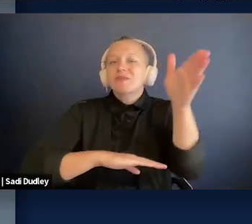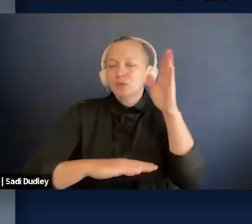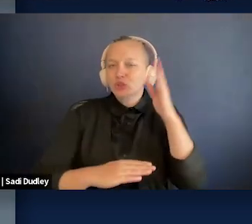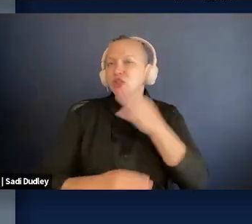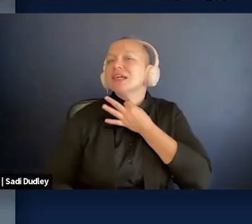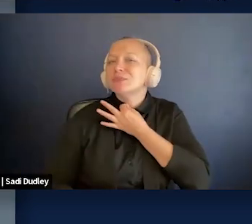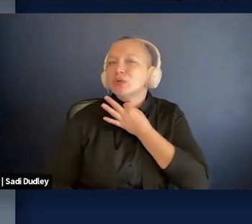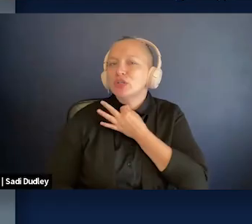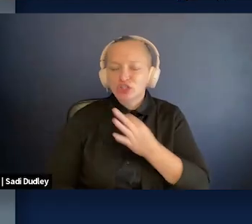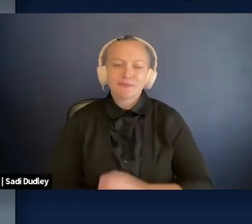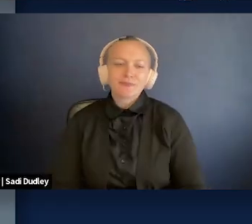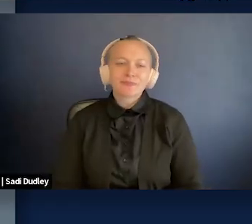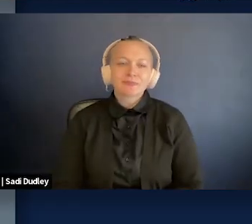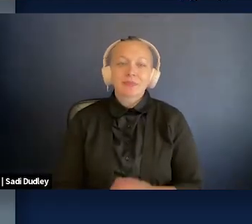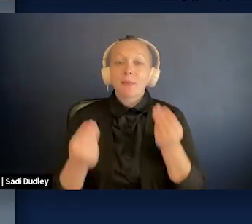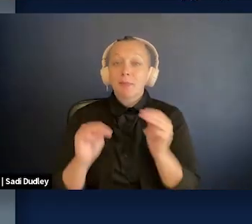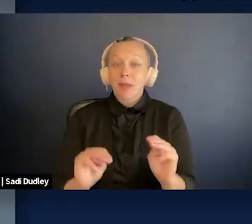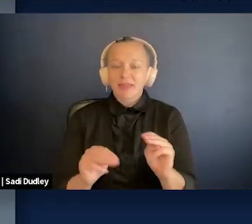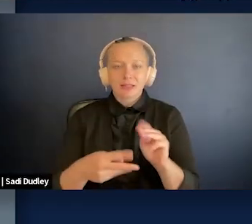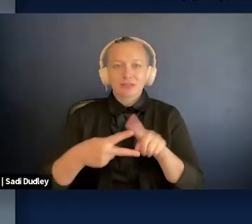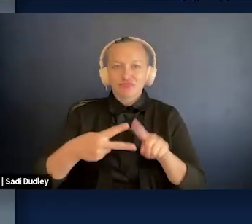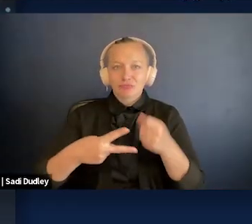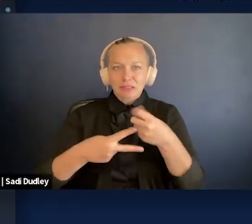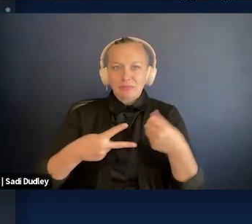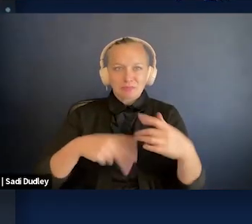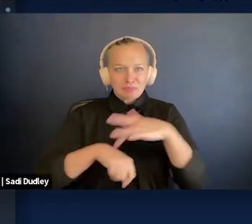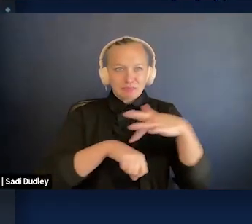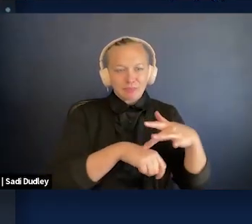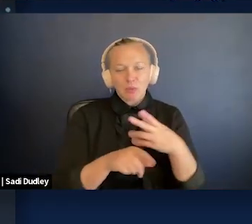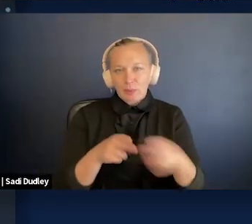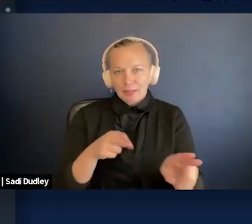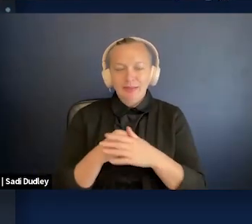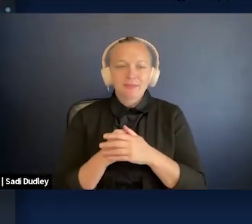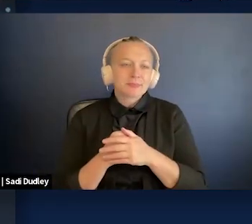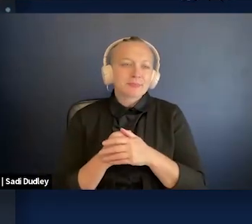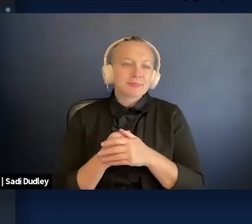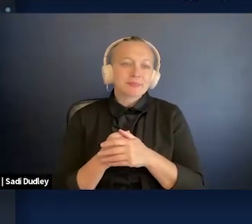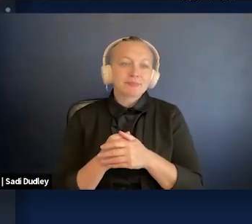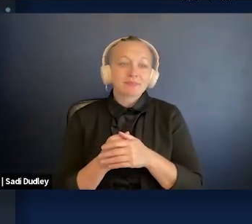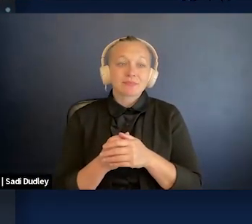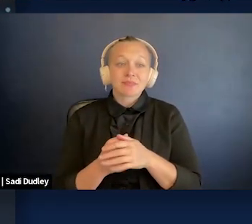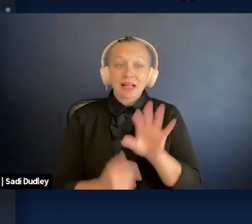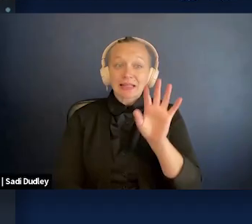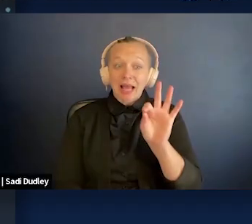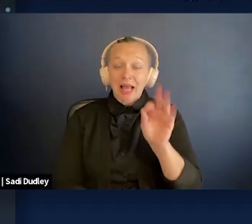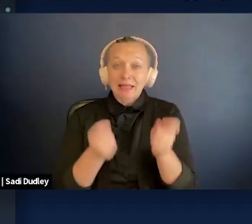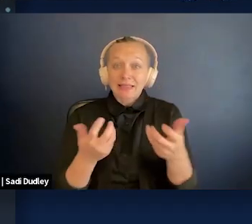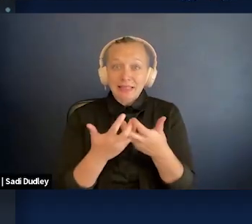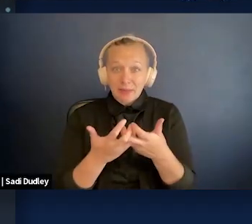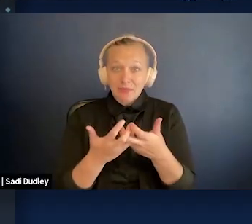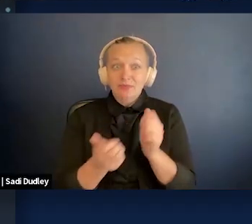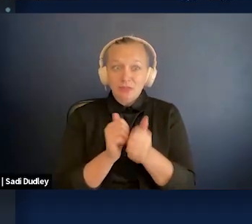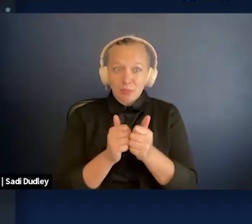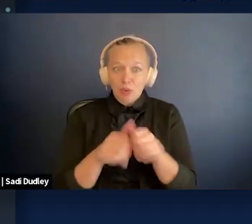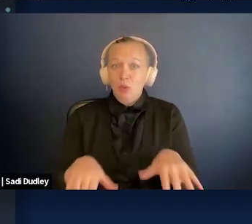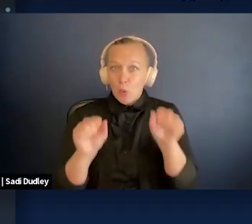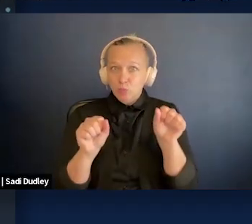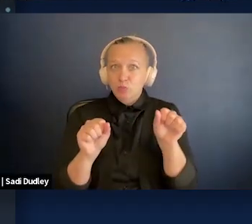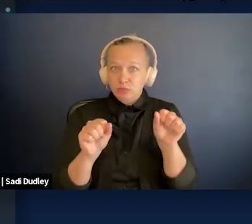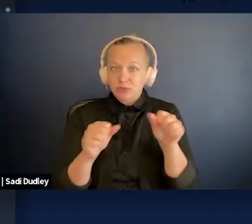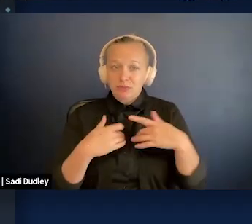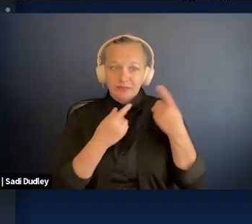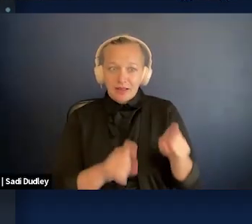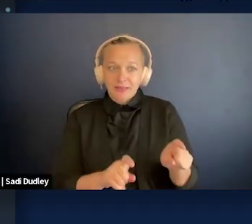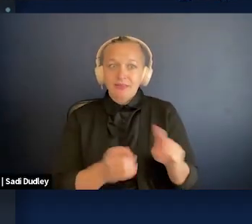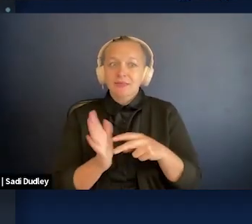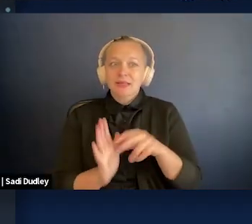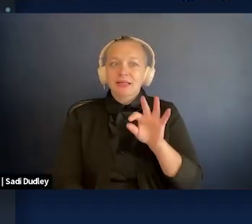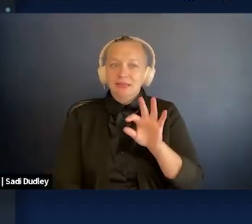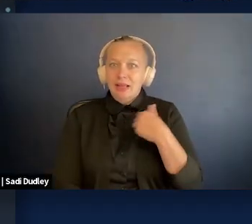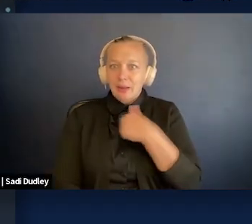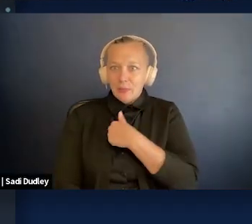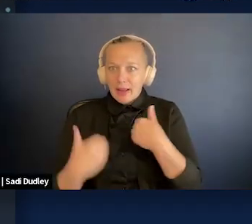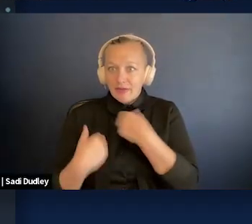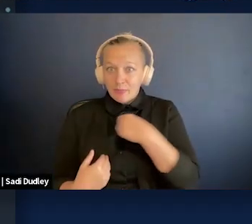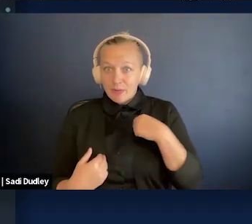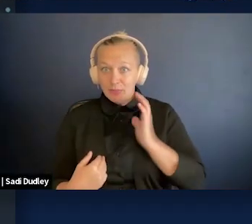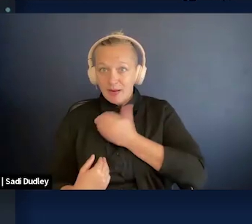And so, I'll go over the methods very quickly, um… So first, um, we hosted 9 different adaptive sports events. These are clinics where we have part of our… members of our team and student athletes teach.